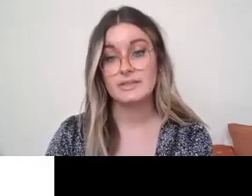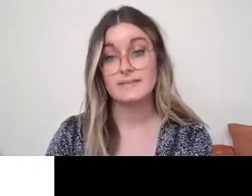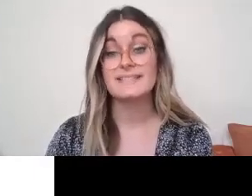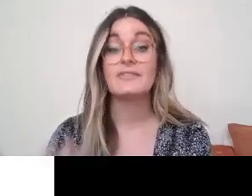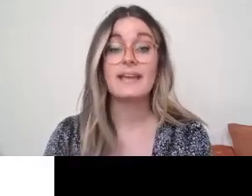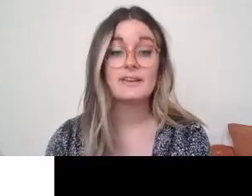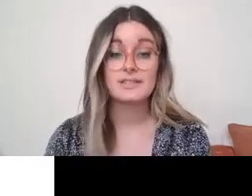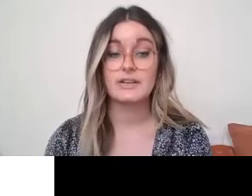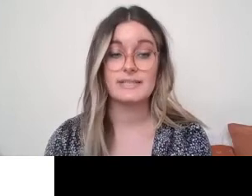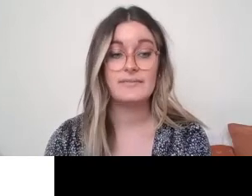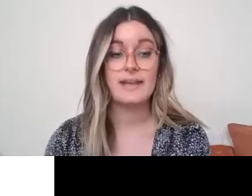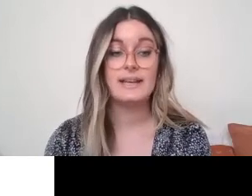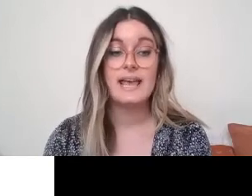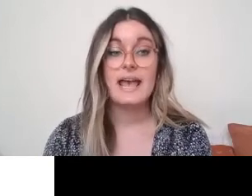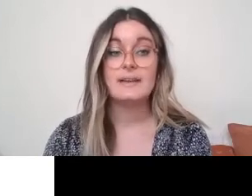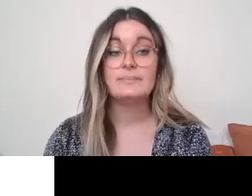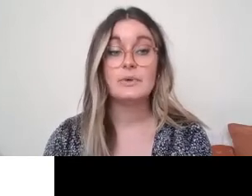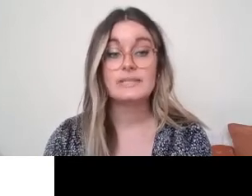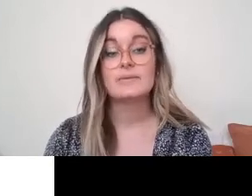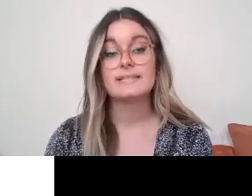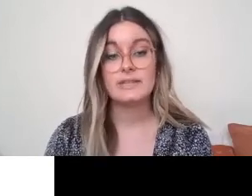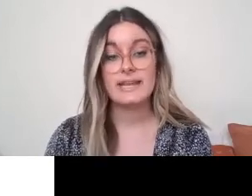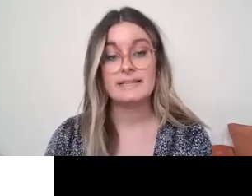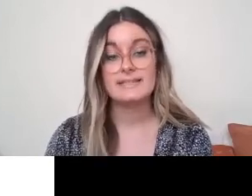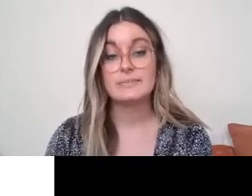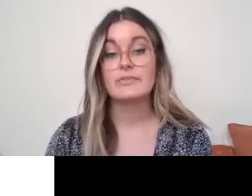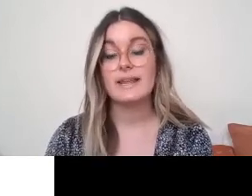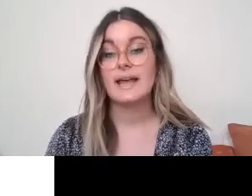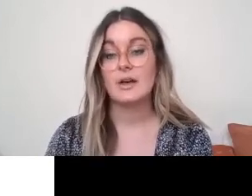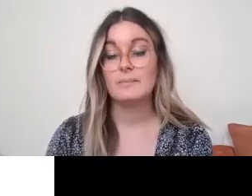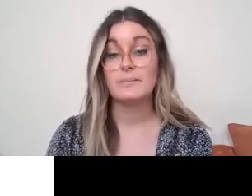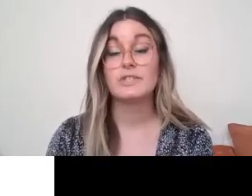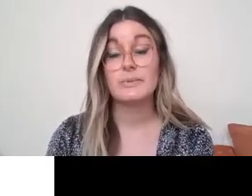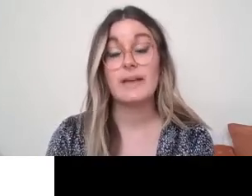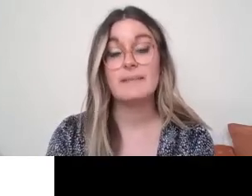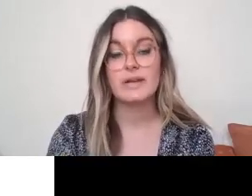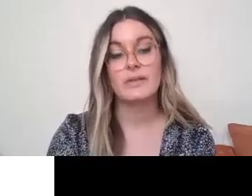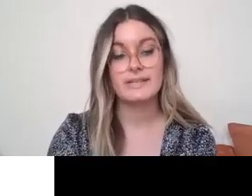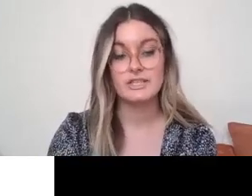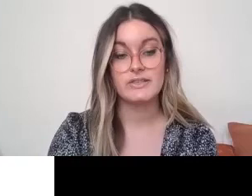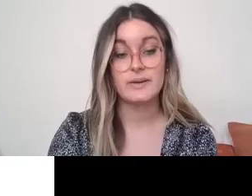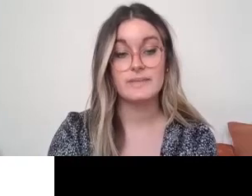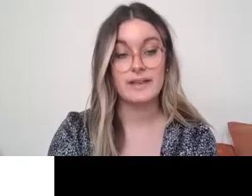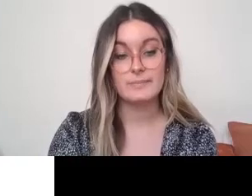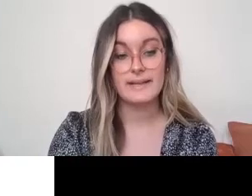self-care skills even and boosting that resilience to prevent mental health conditions from developing